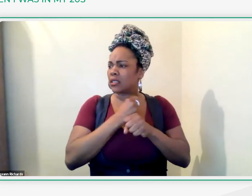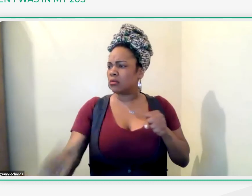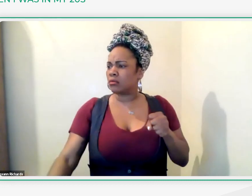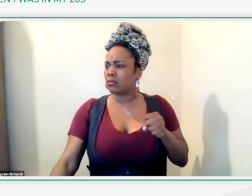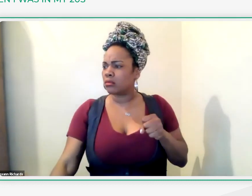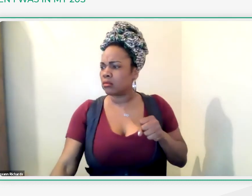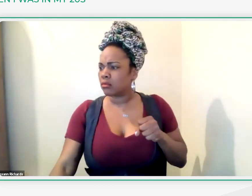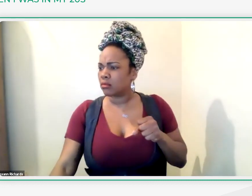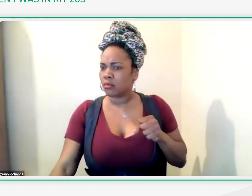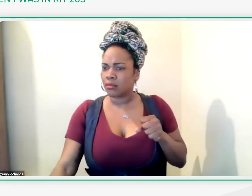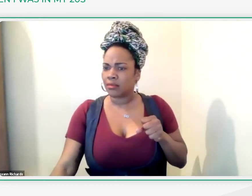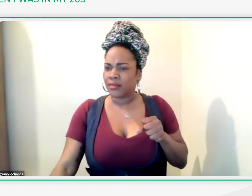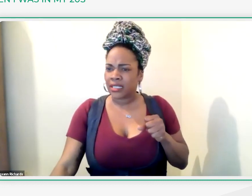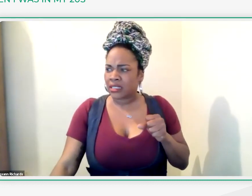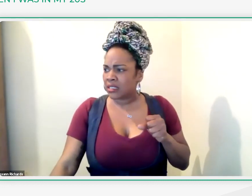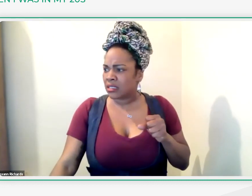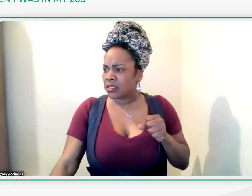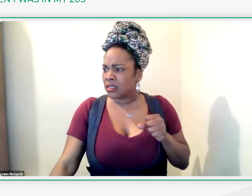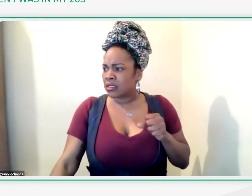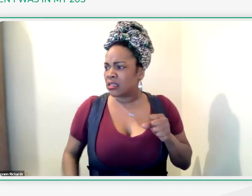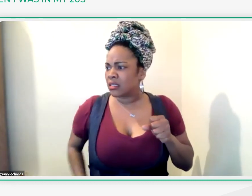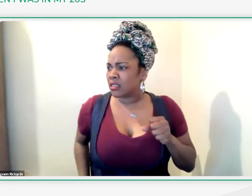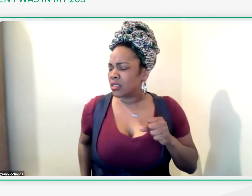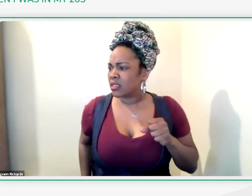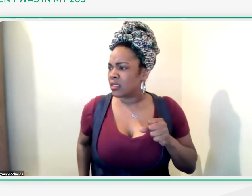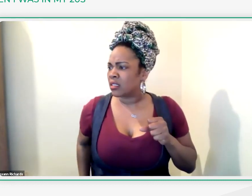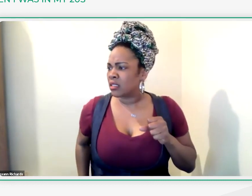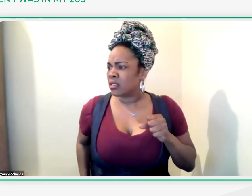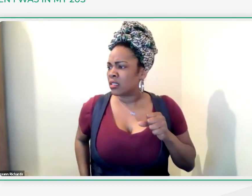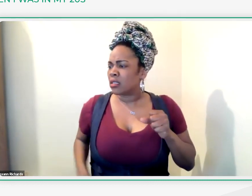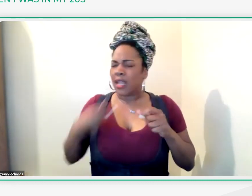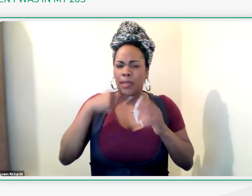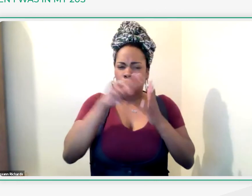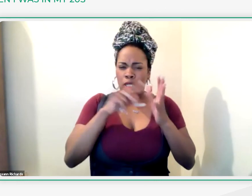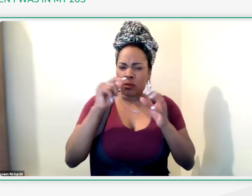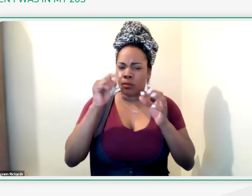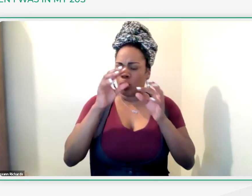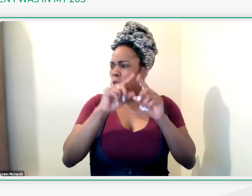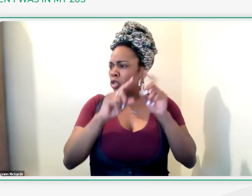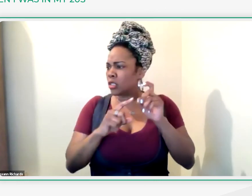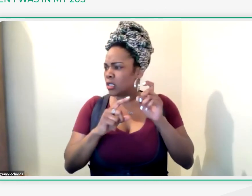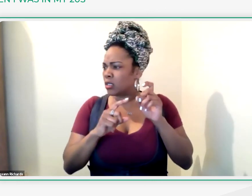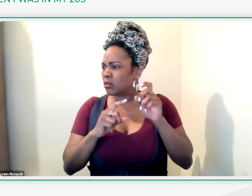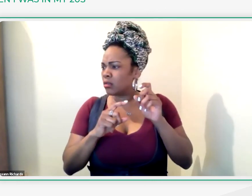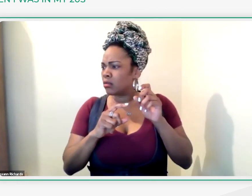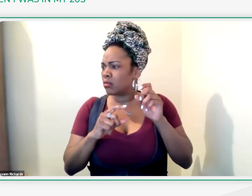what are the sources of the statistics?